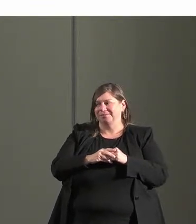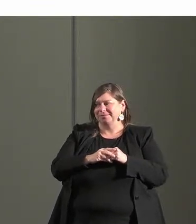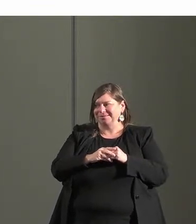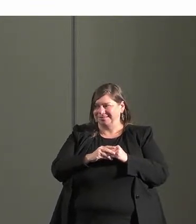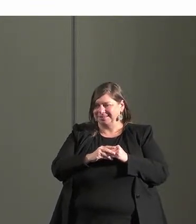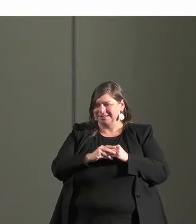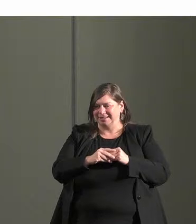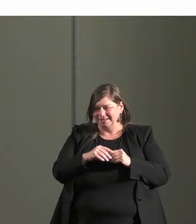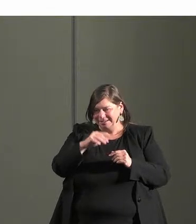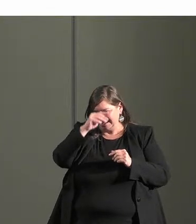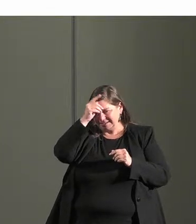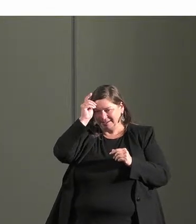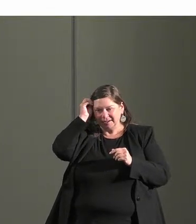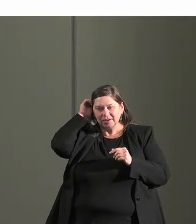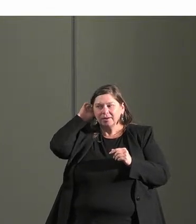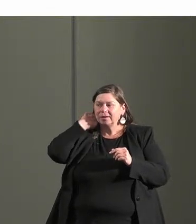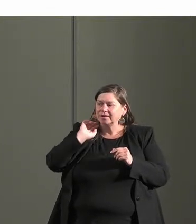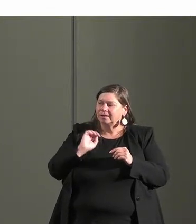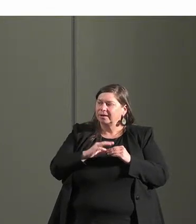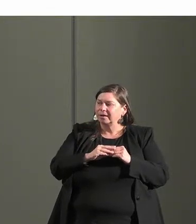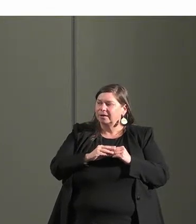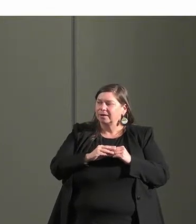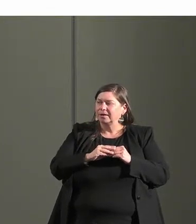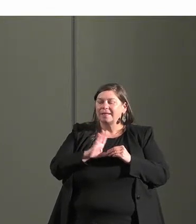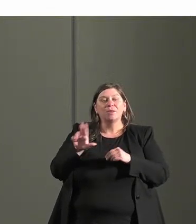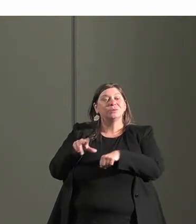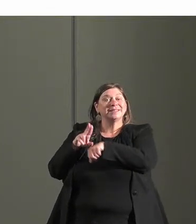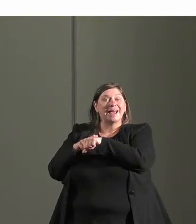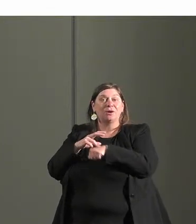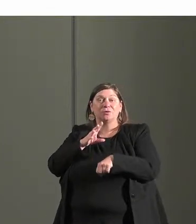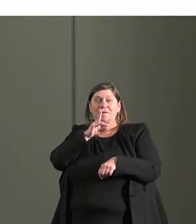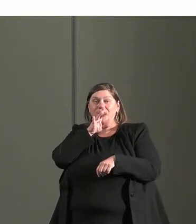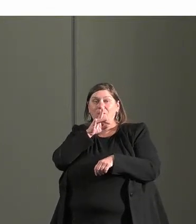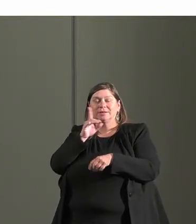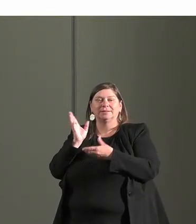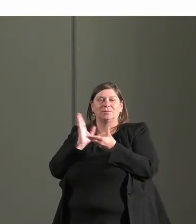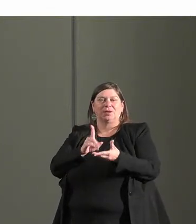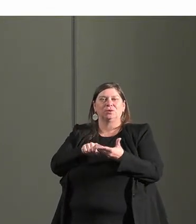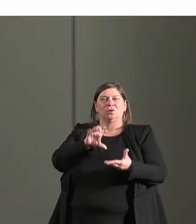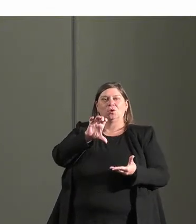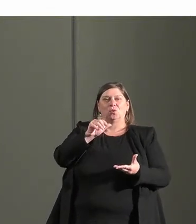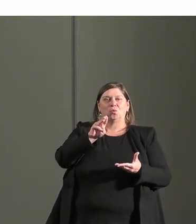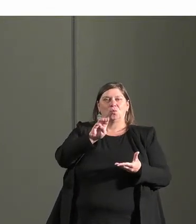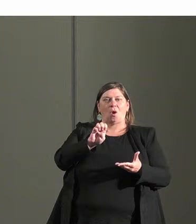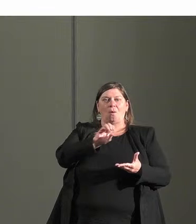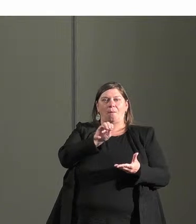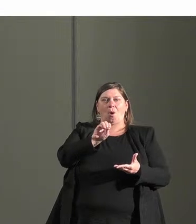are excited about this capability.